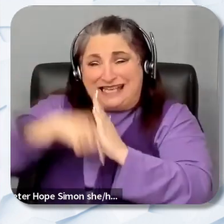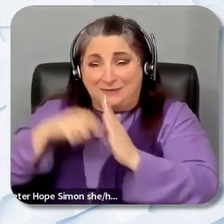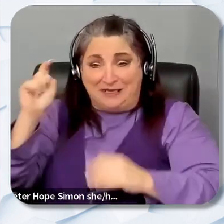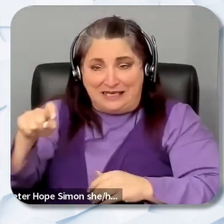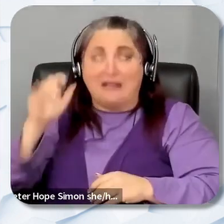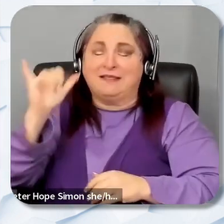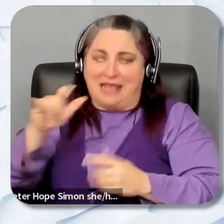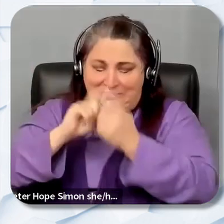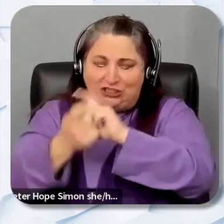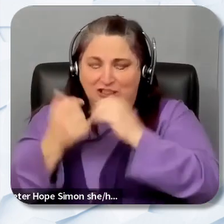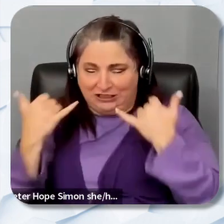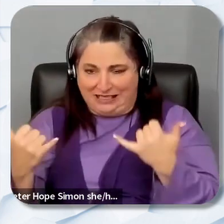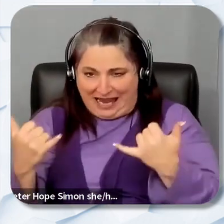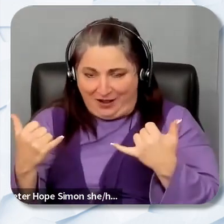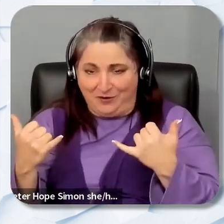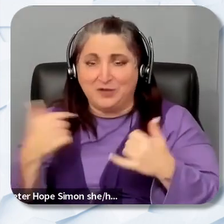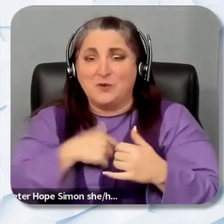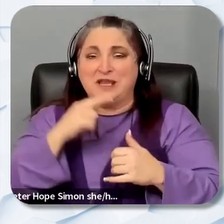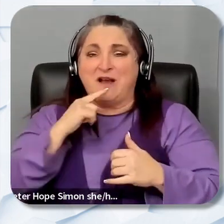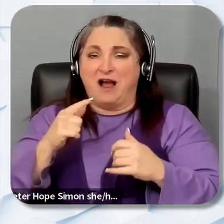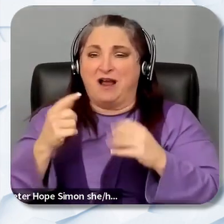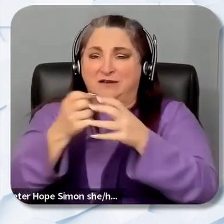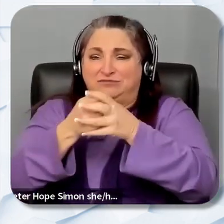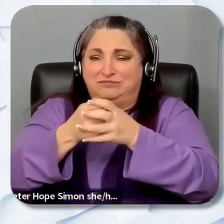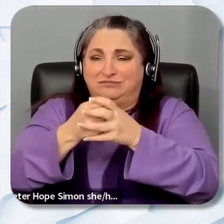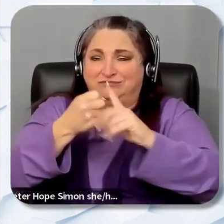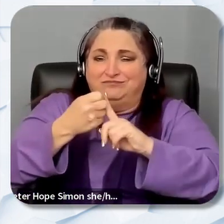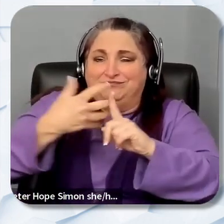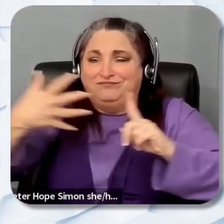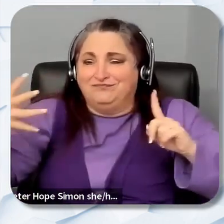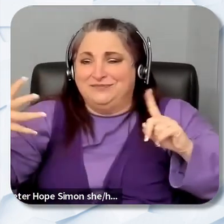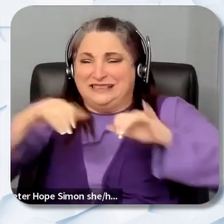our monitoring system. We're really building out the system to be more responsive to the